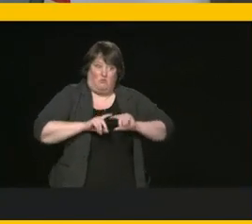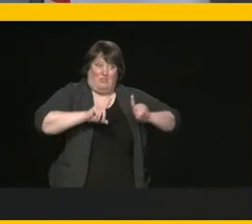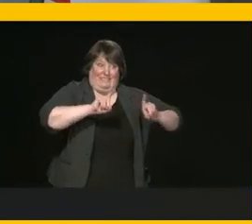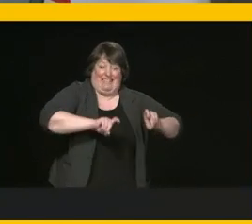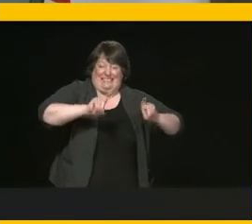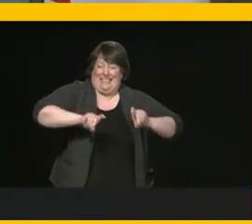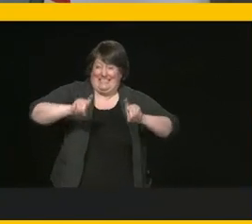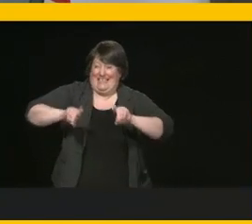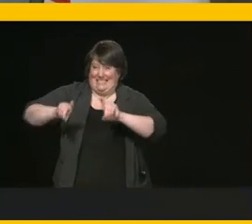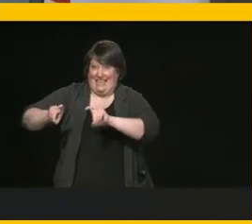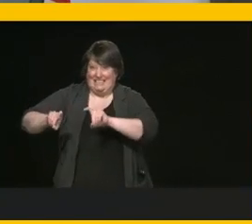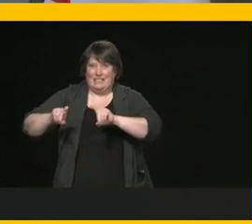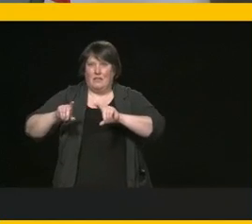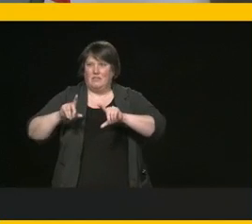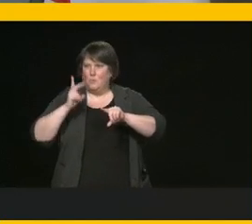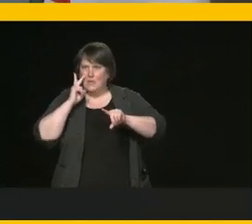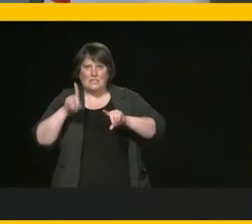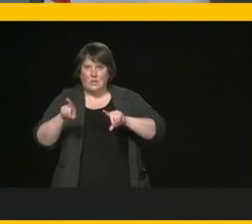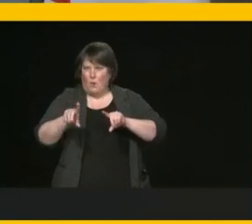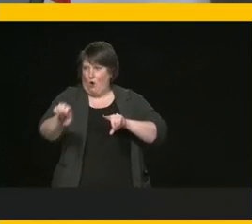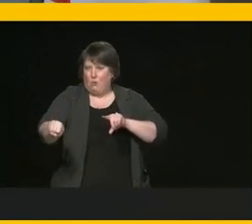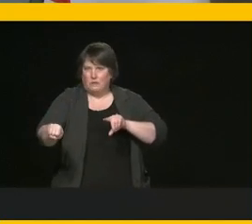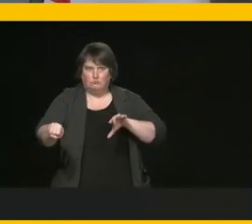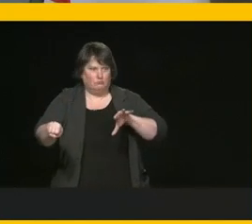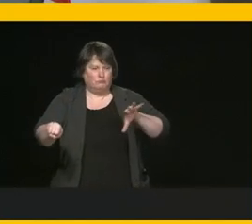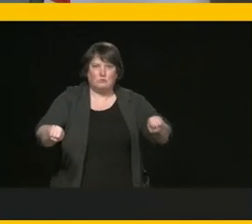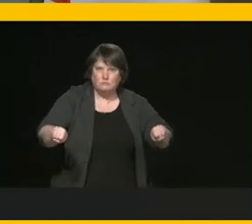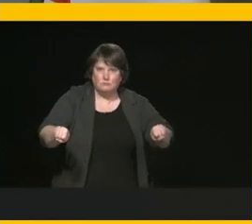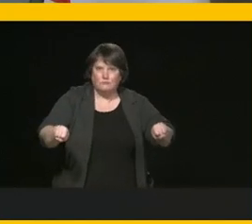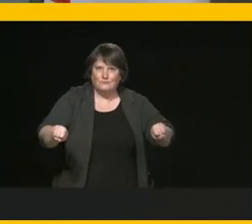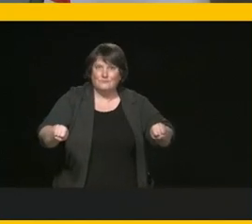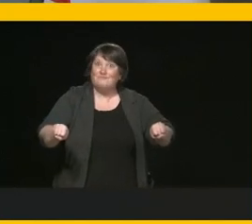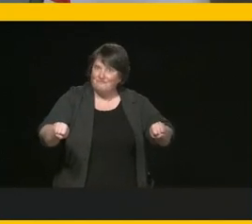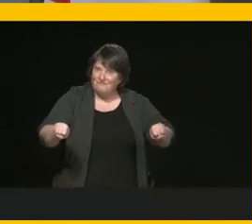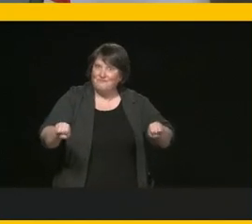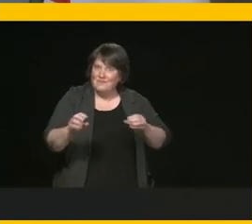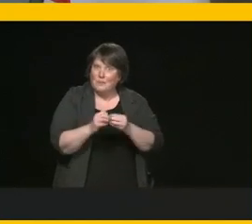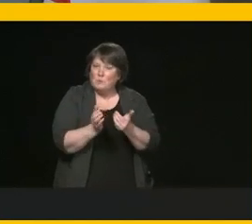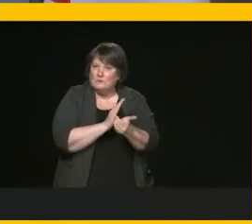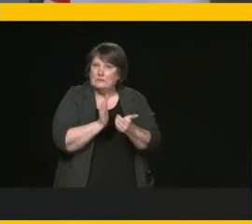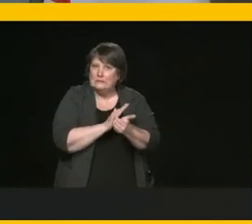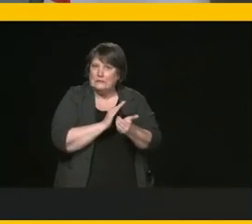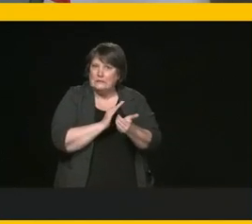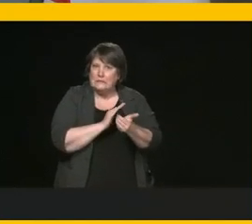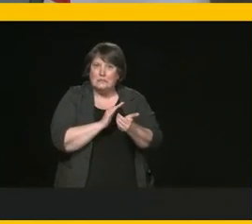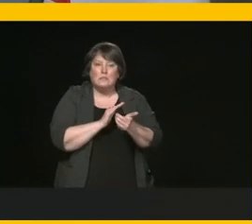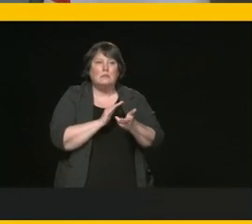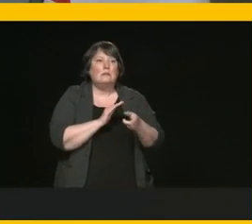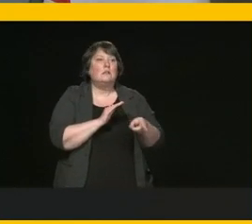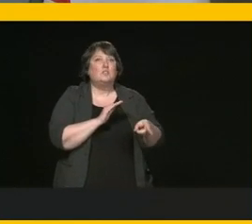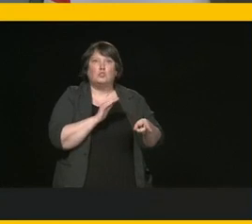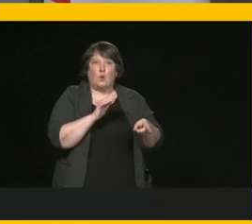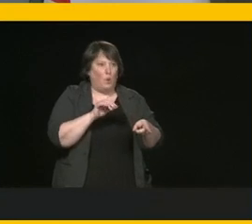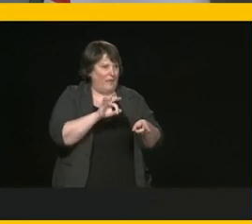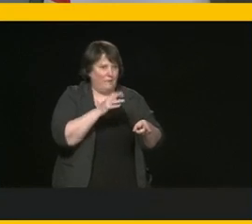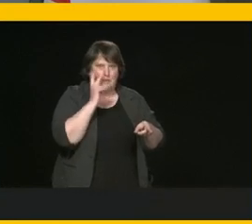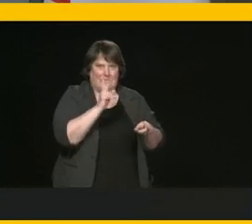REOCCURRING. SO FOR SURE RAMPING UP OUR CAPACITY IN ANTICIPATION OF THAT